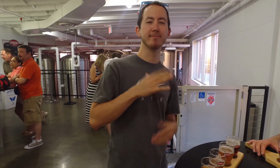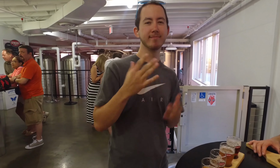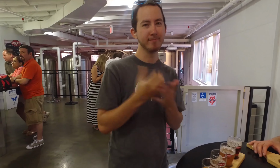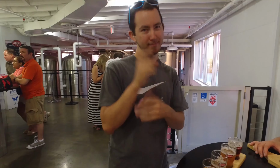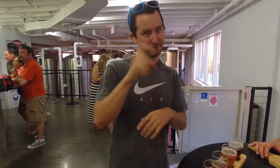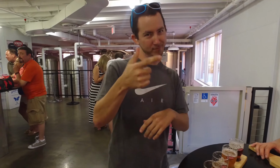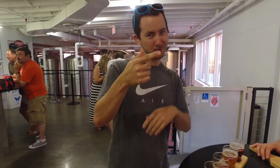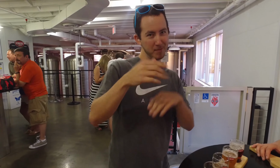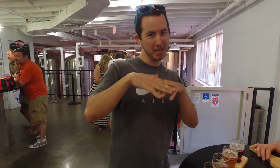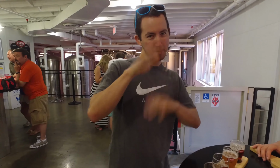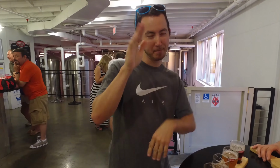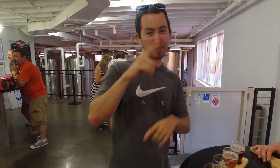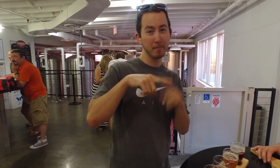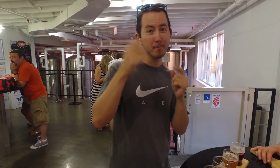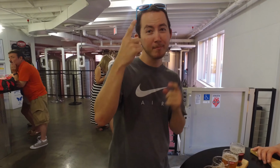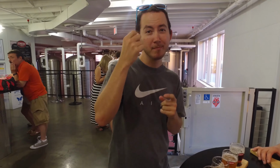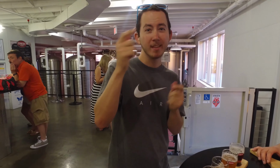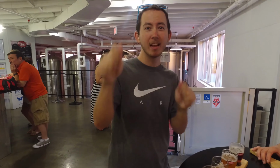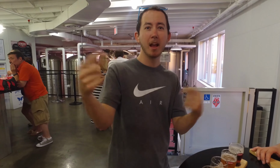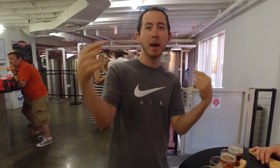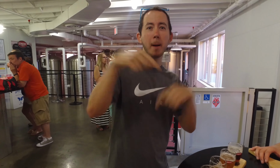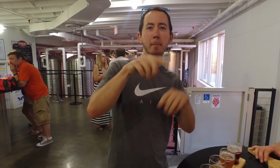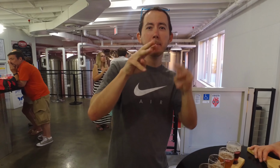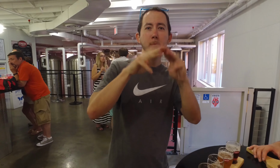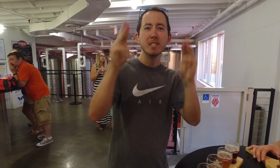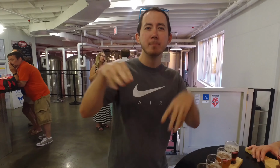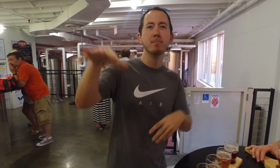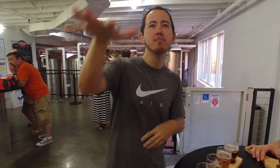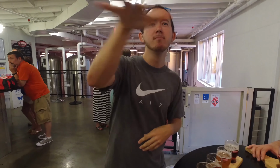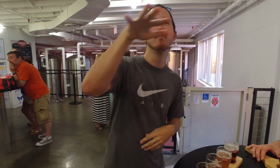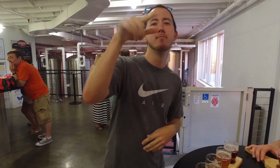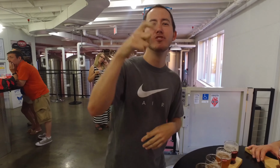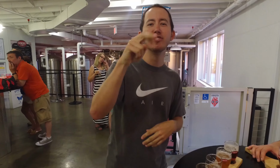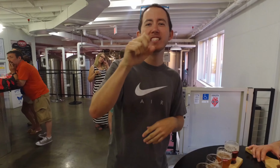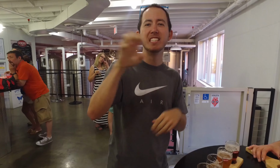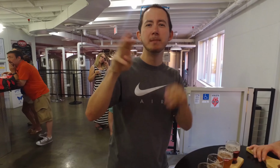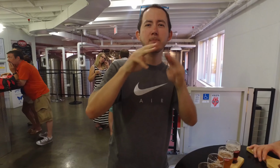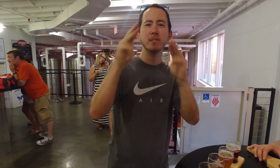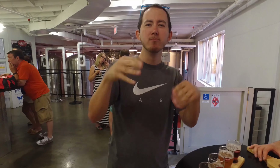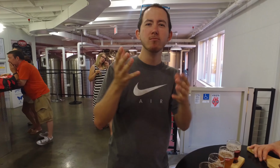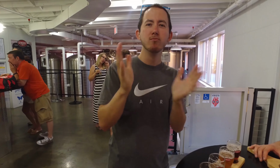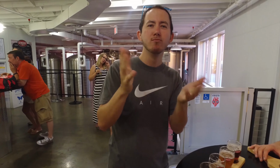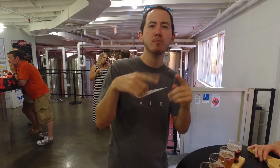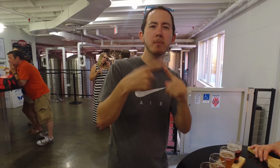You would have to be 21 and up to taste the beers. But you are able to come and explore the Genesee brewery museum.